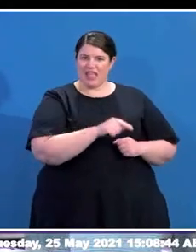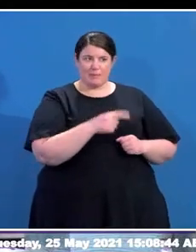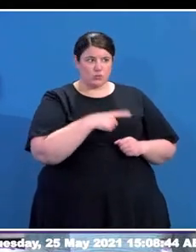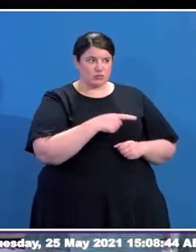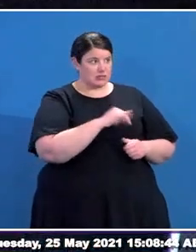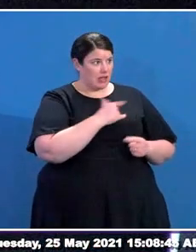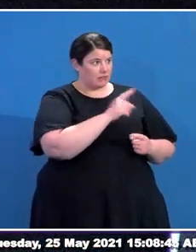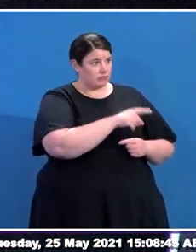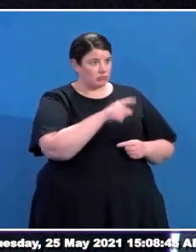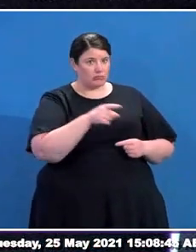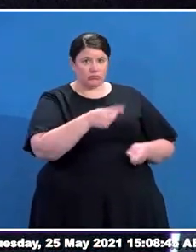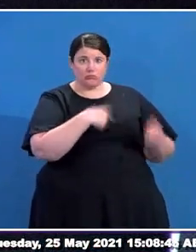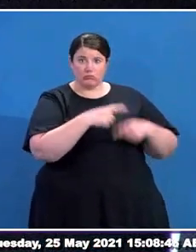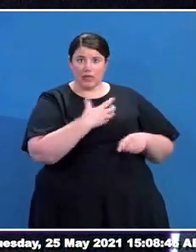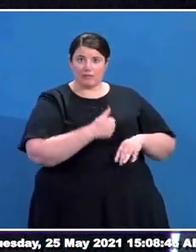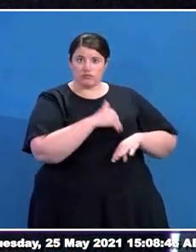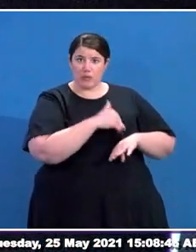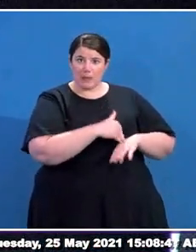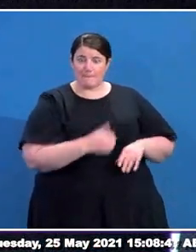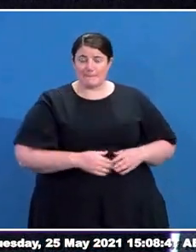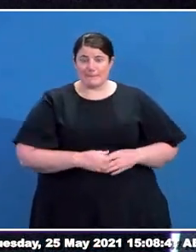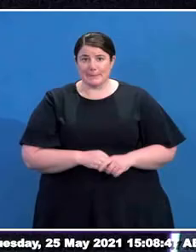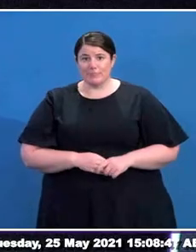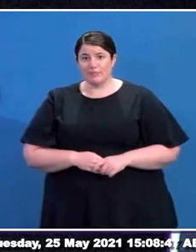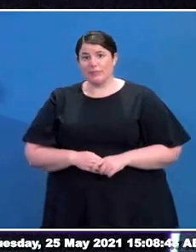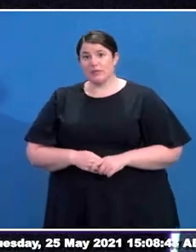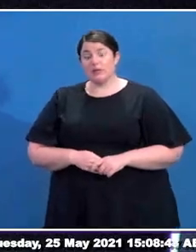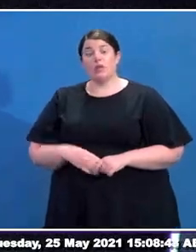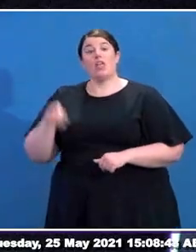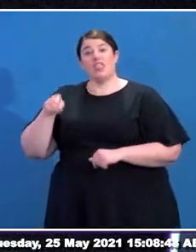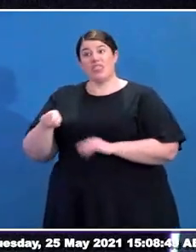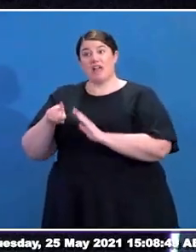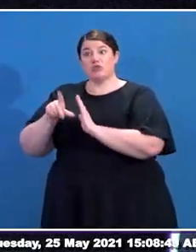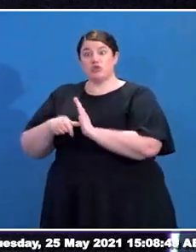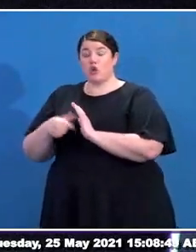Well, at this stage I haven't been able to interview SP2, so I had